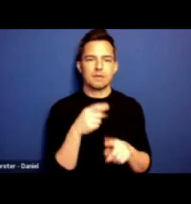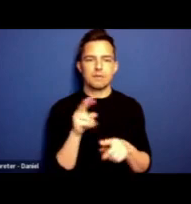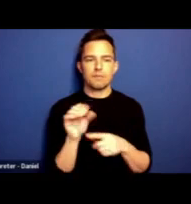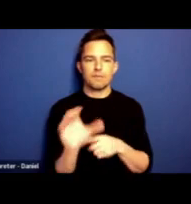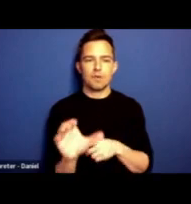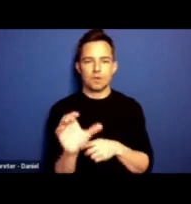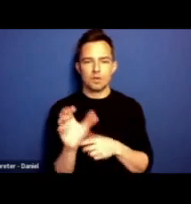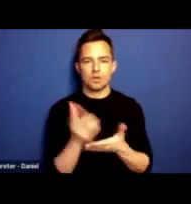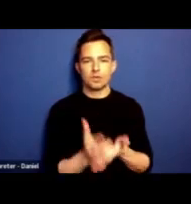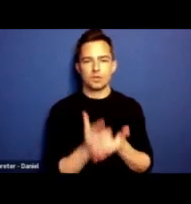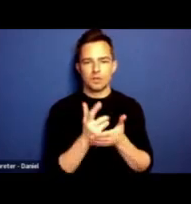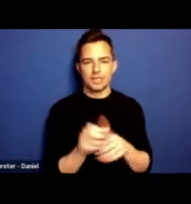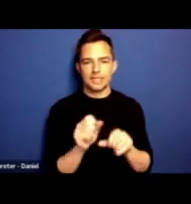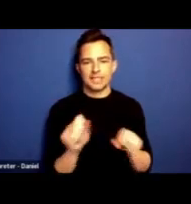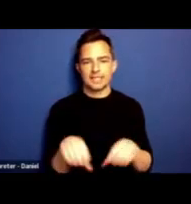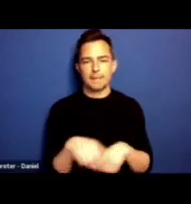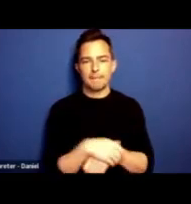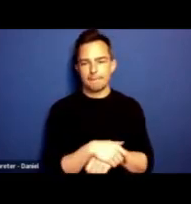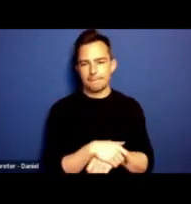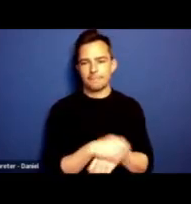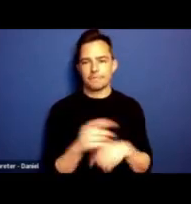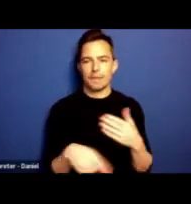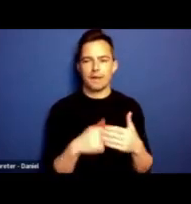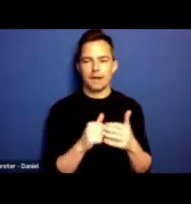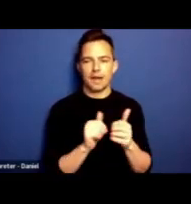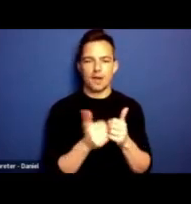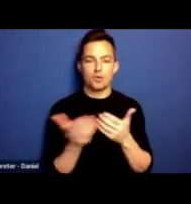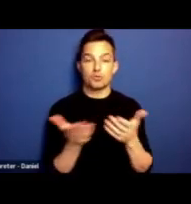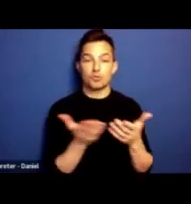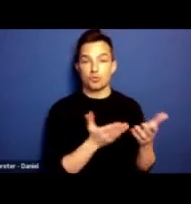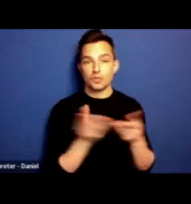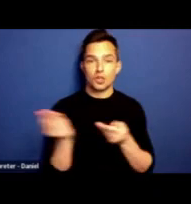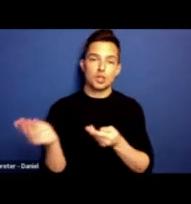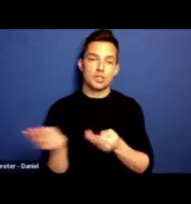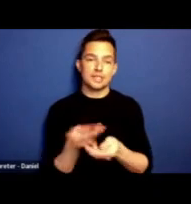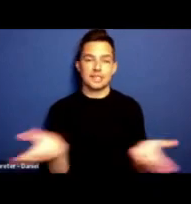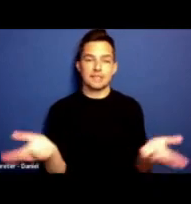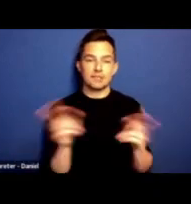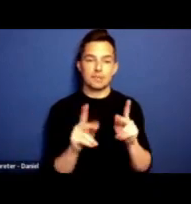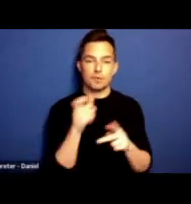rehabilitation system about how services are delivered to people with traumatic brain injury.